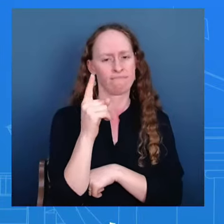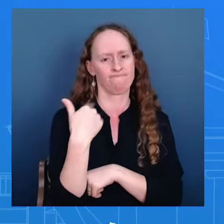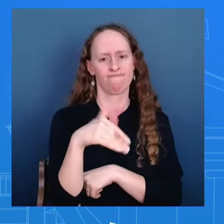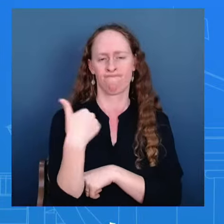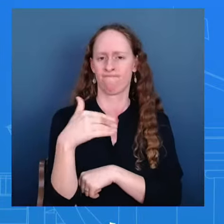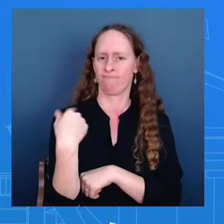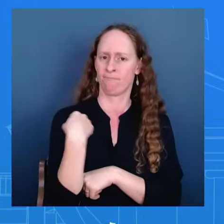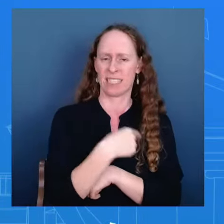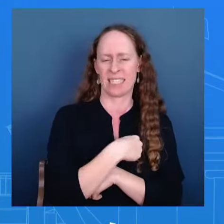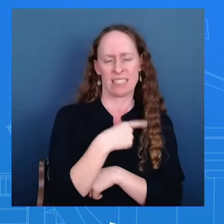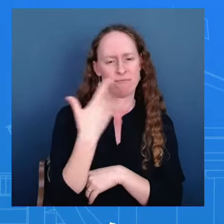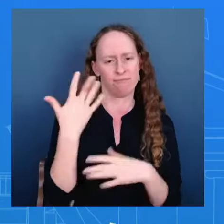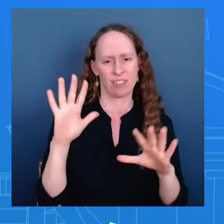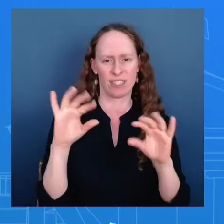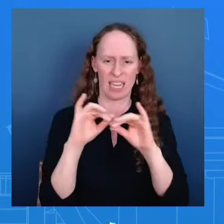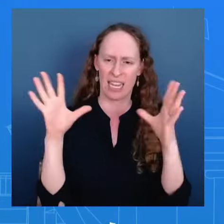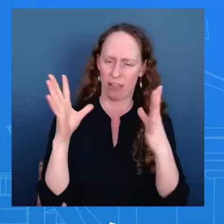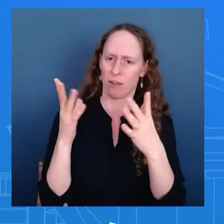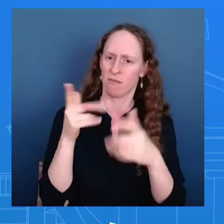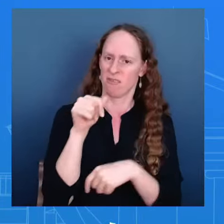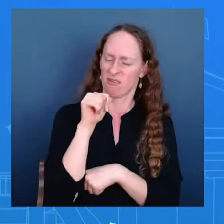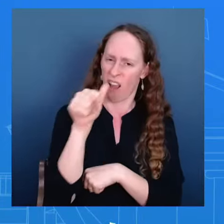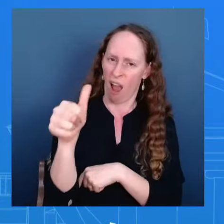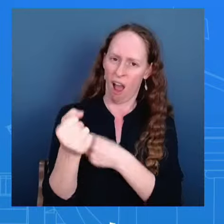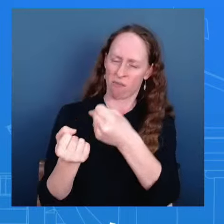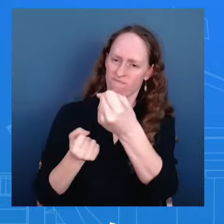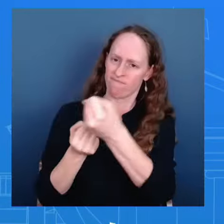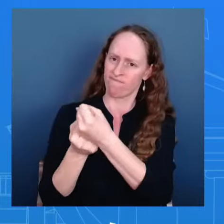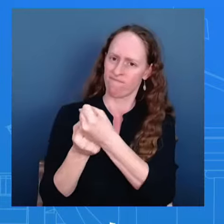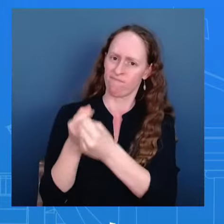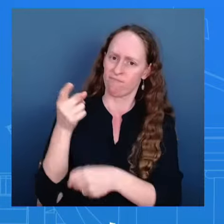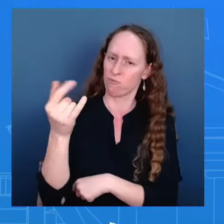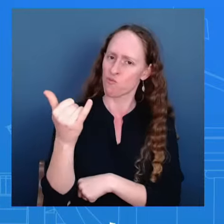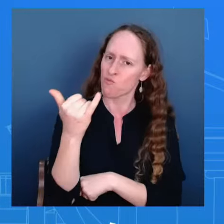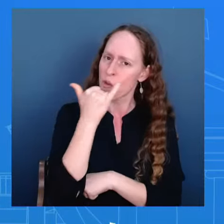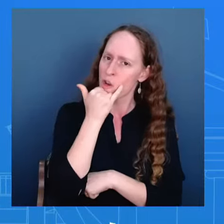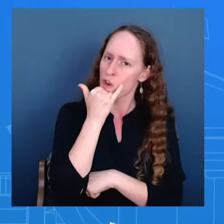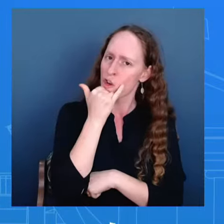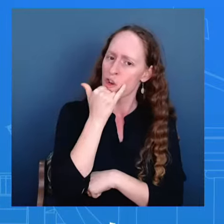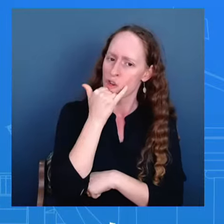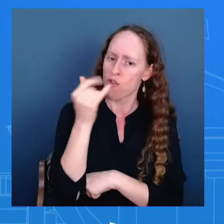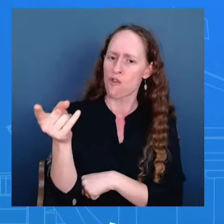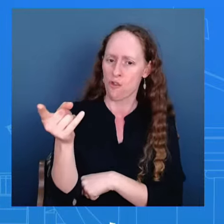These deaths are not excluded from that, so you do condemn what happened in that.